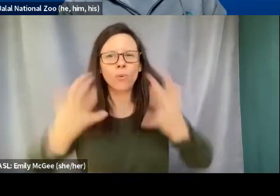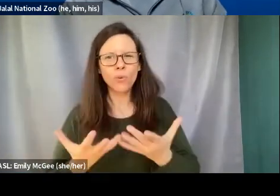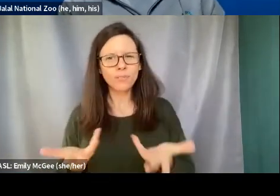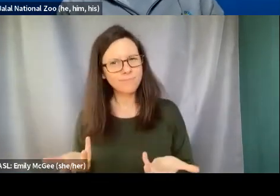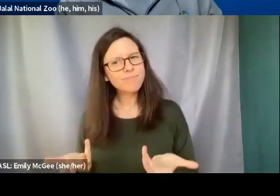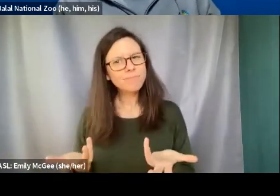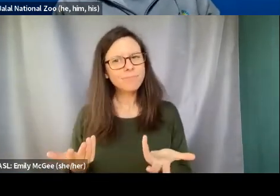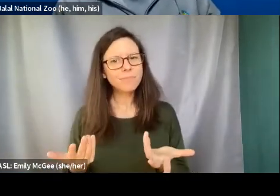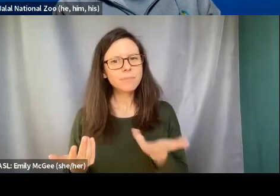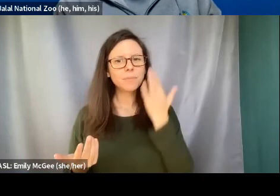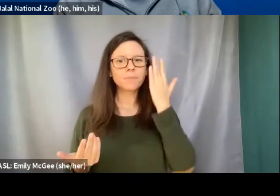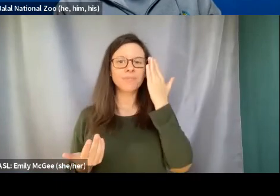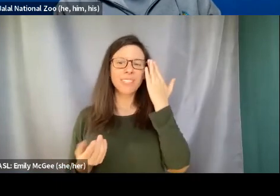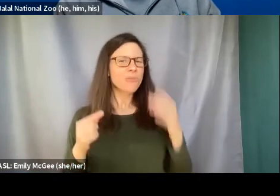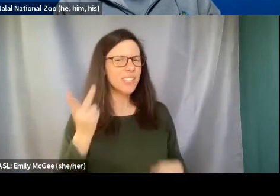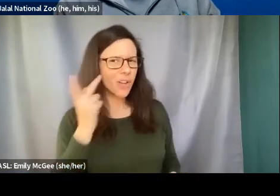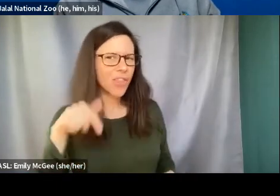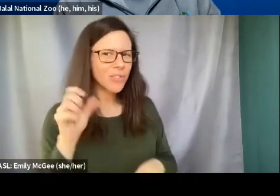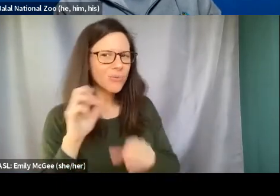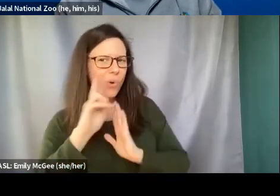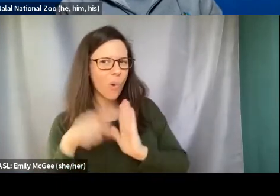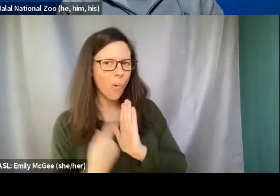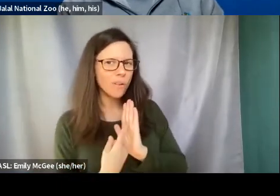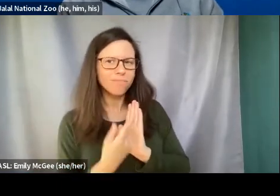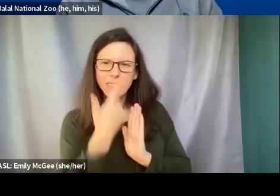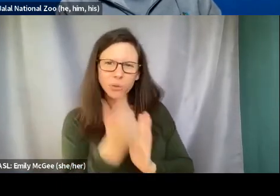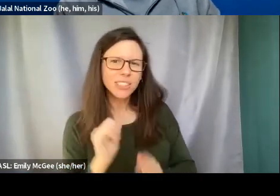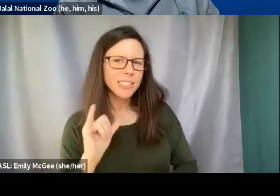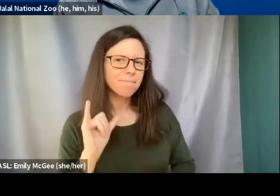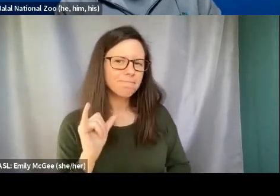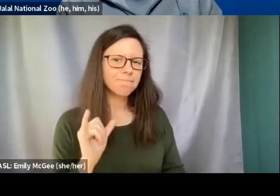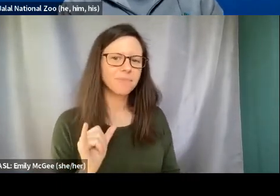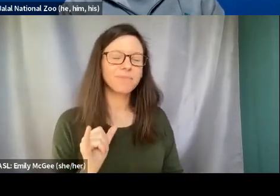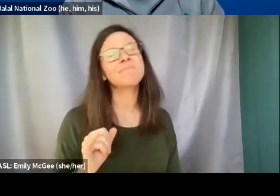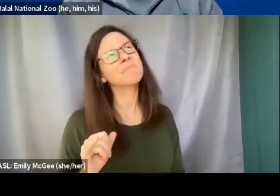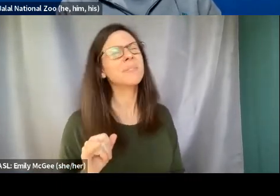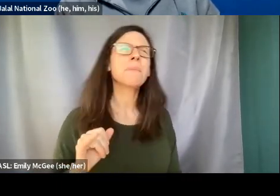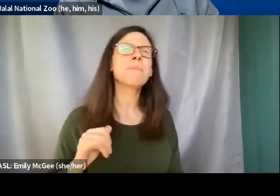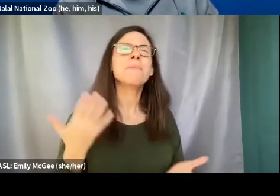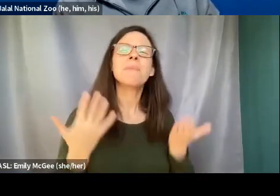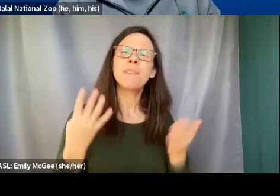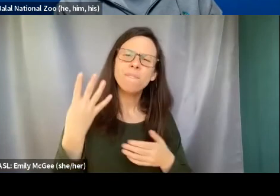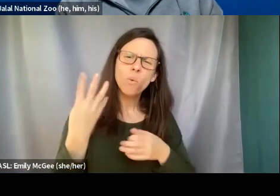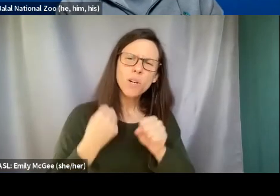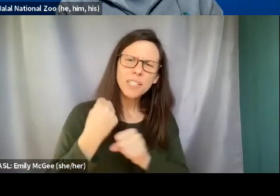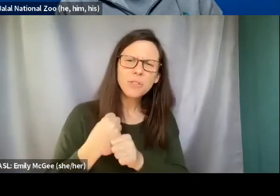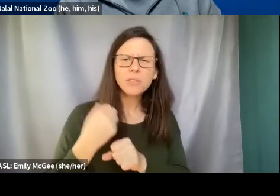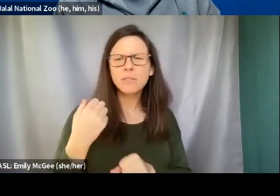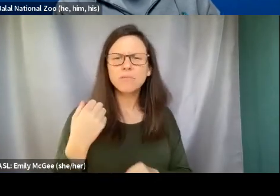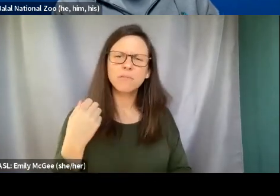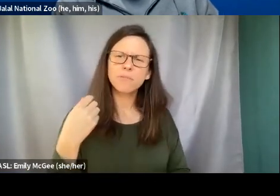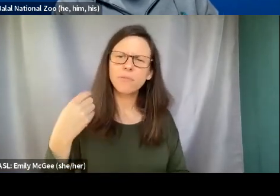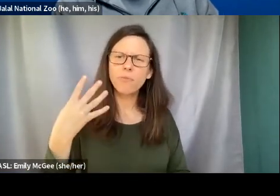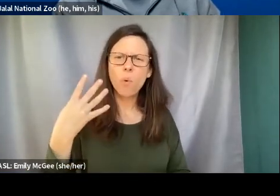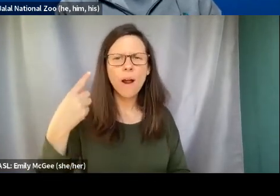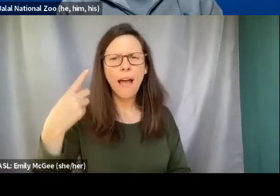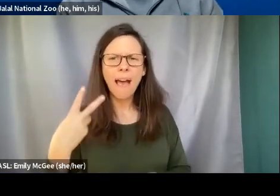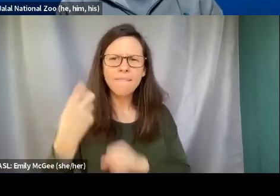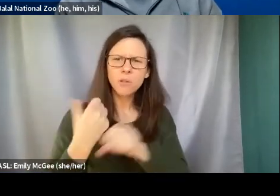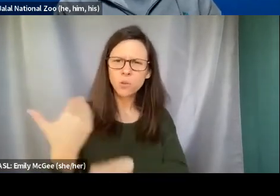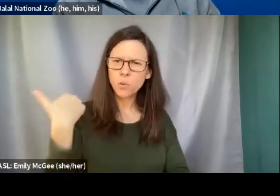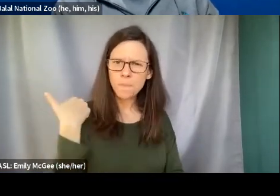this position and again at this point about four, four and a half years ago started volunteering uh